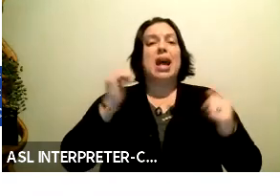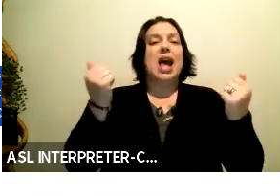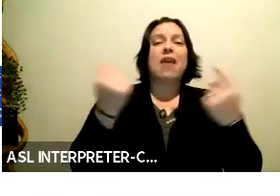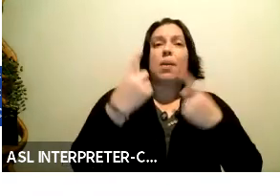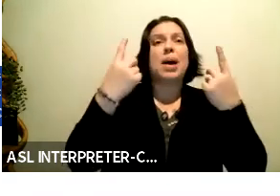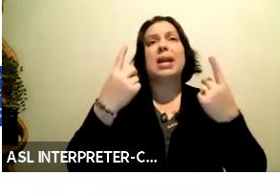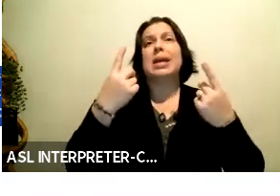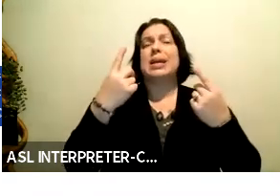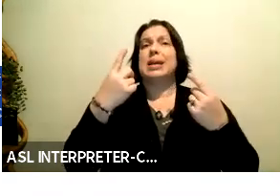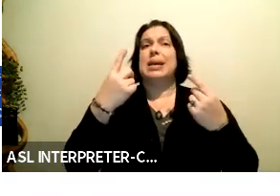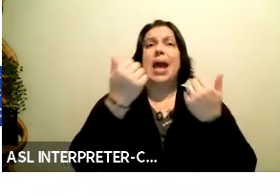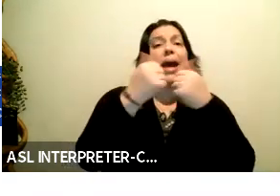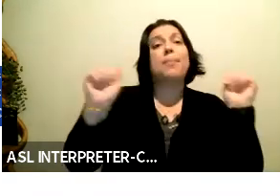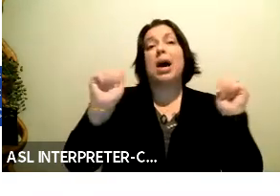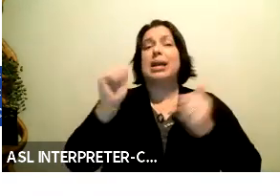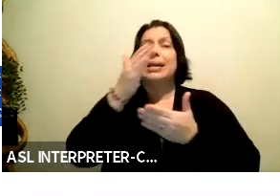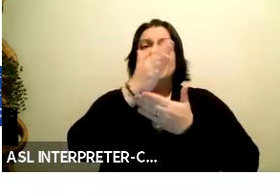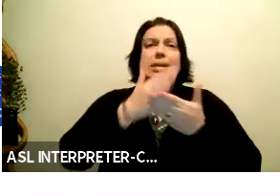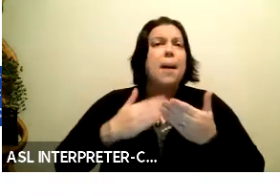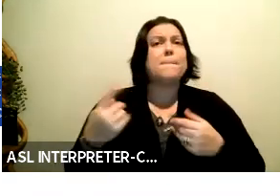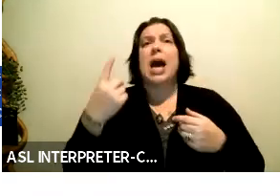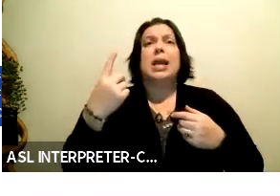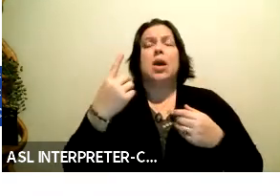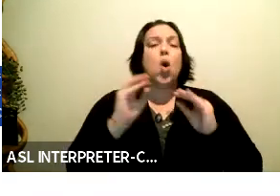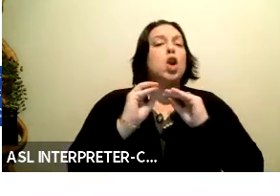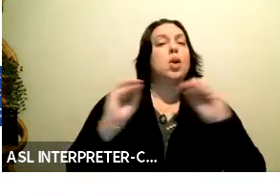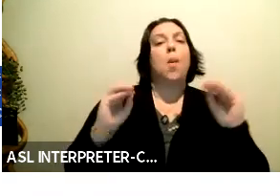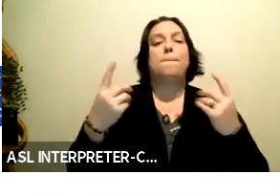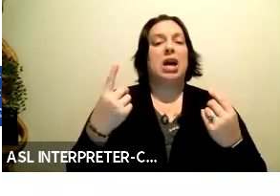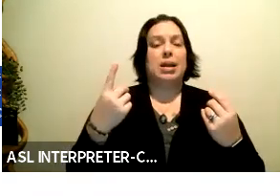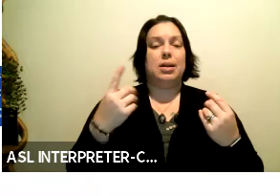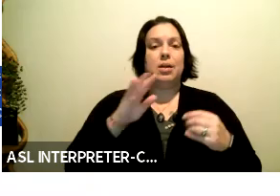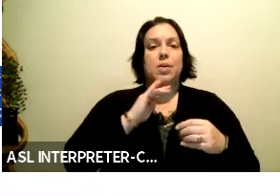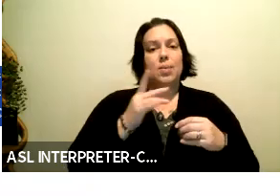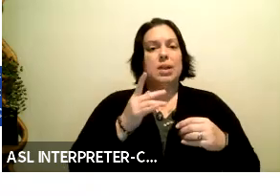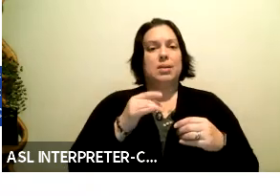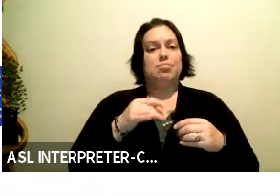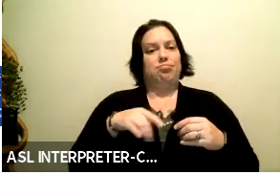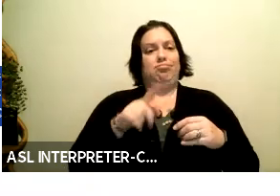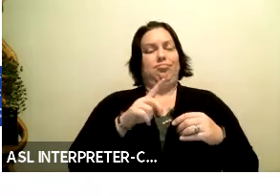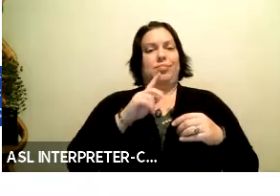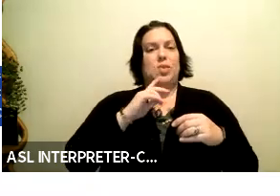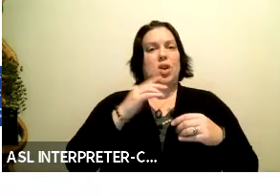Colorado's Development of Statewide Access and Functional Needs Program." Access and